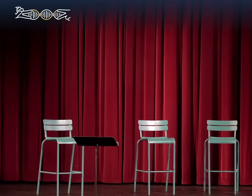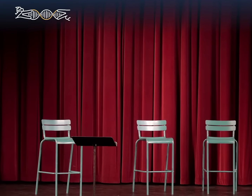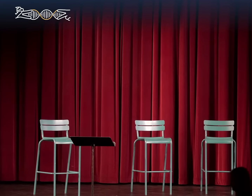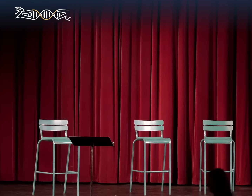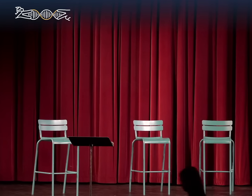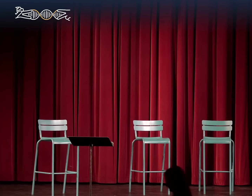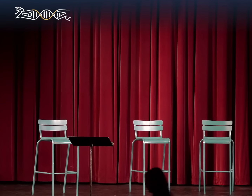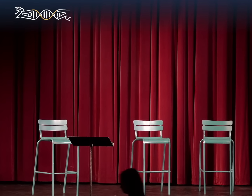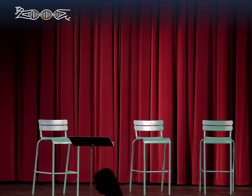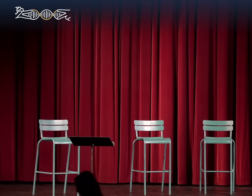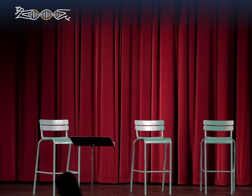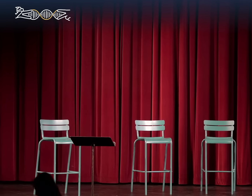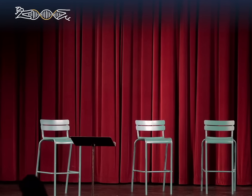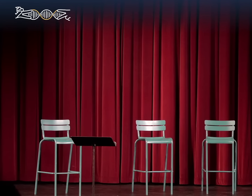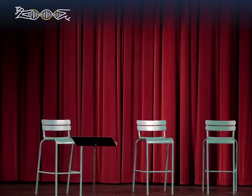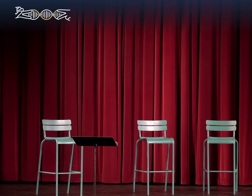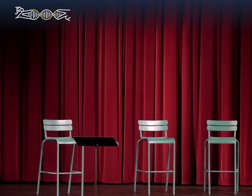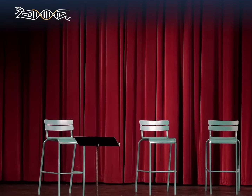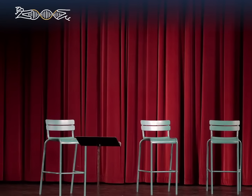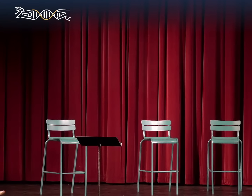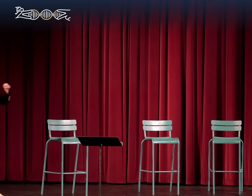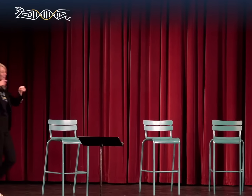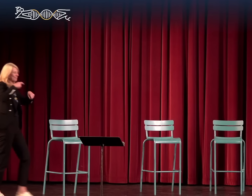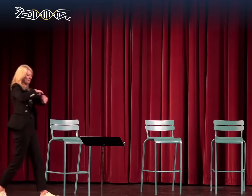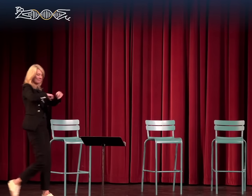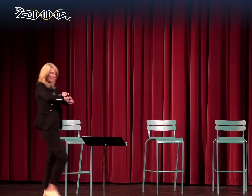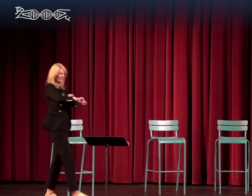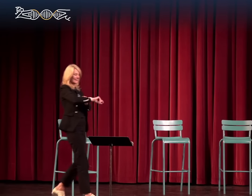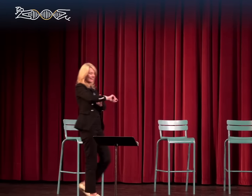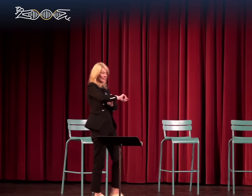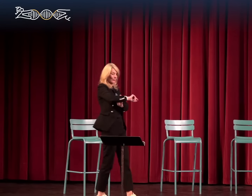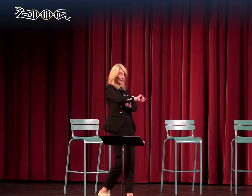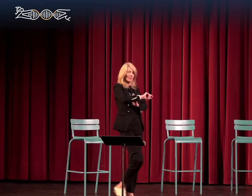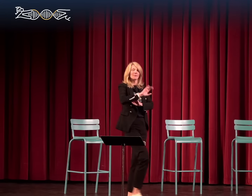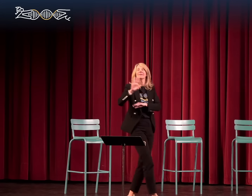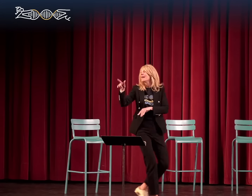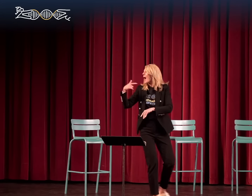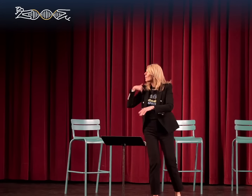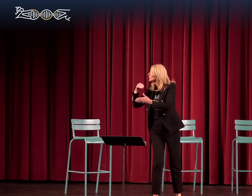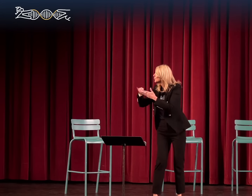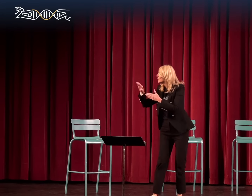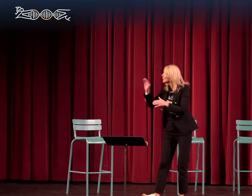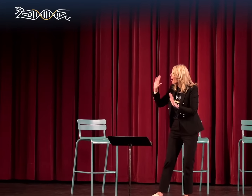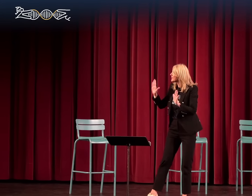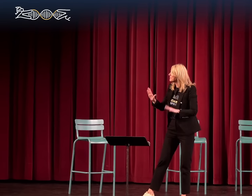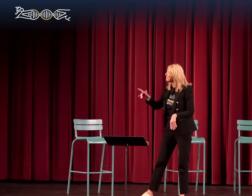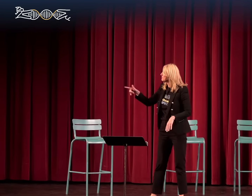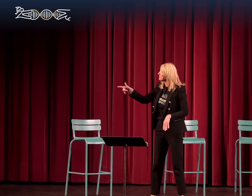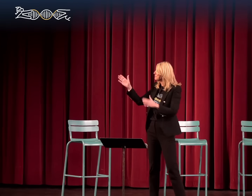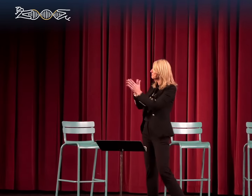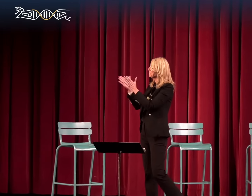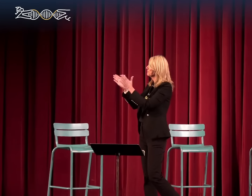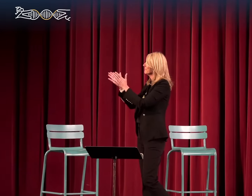All right. Our students are awesome, aren't they? A round of applause for both of them.